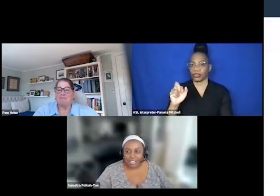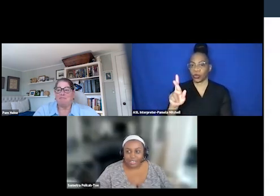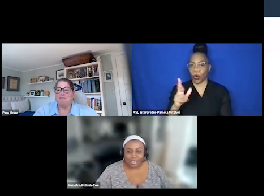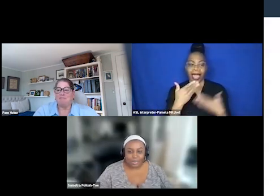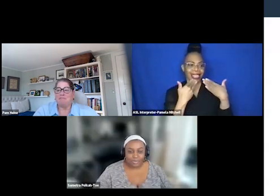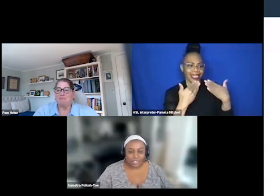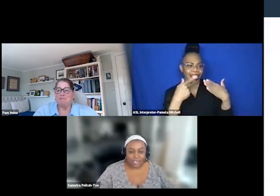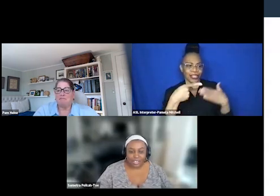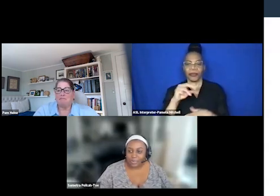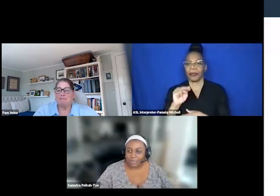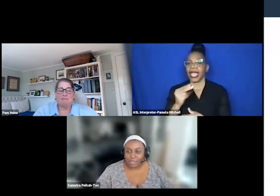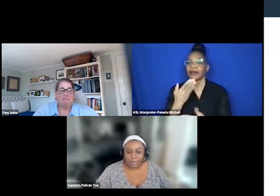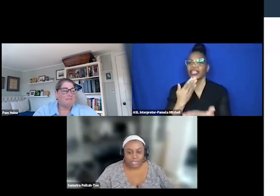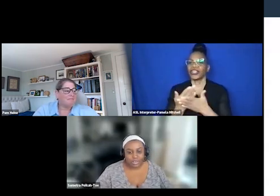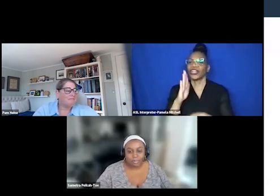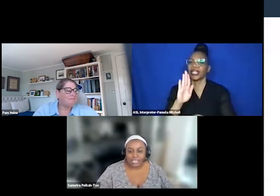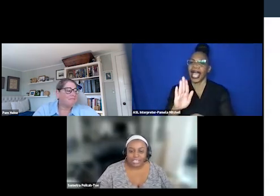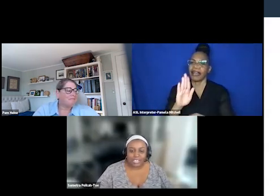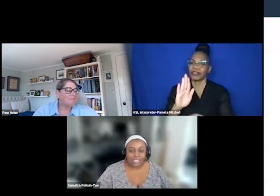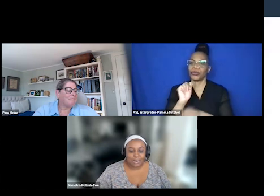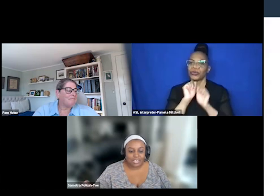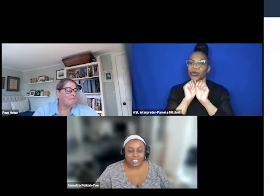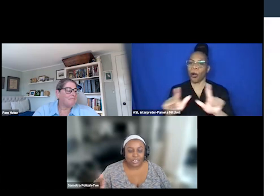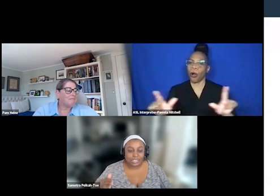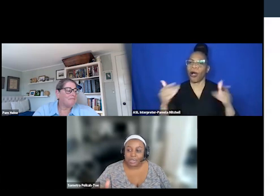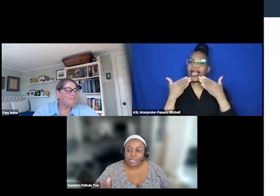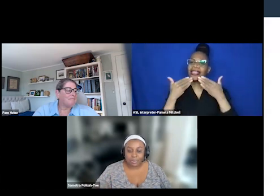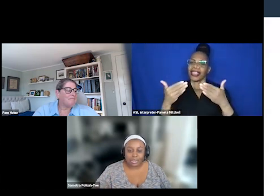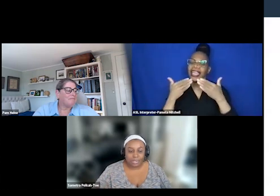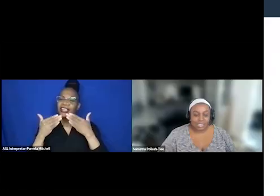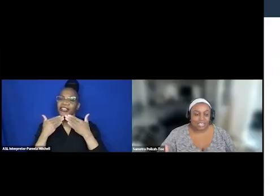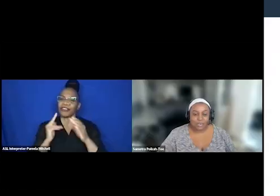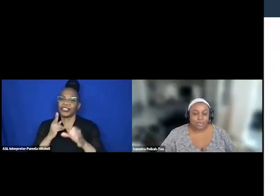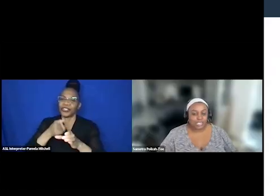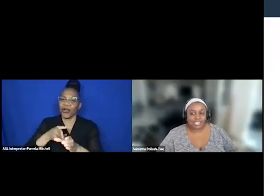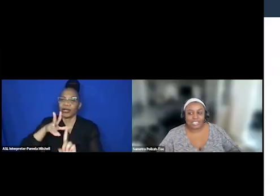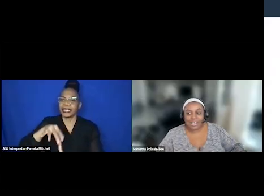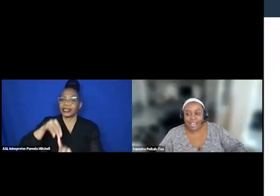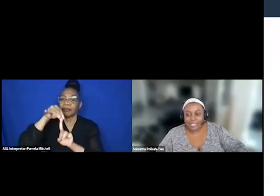Thank you so much for joining us. We really appreciate your presence here, especially during this really, really busy NOFO season.